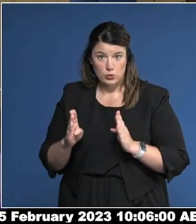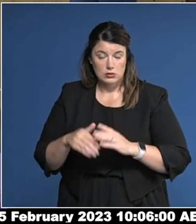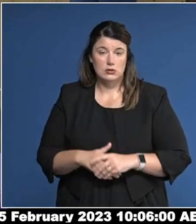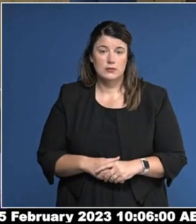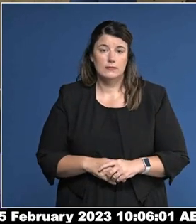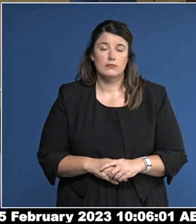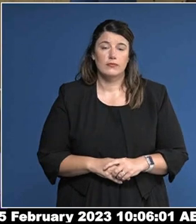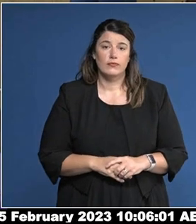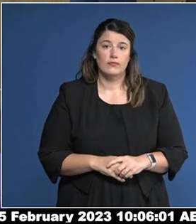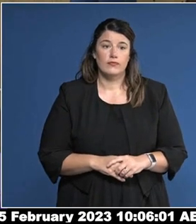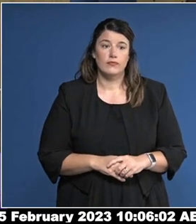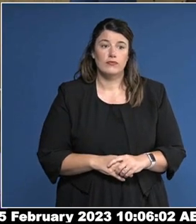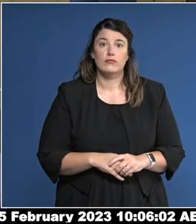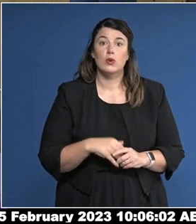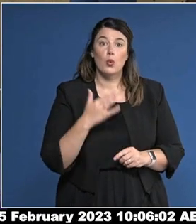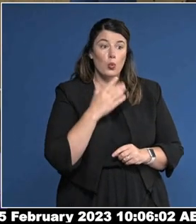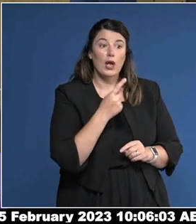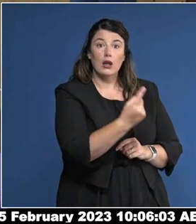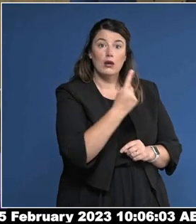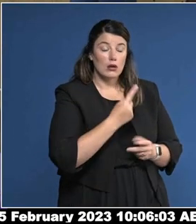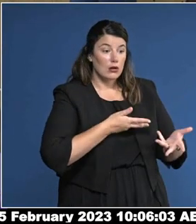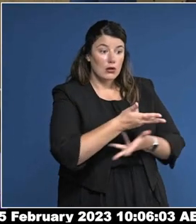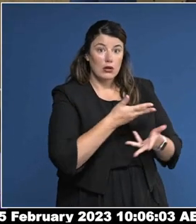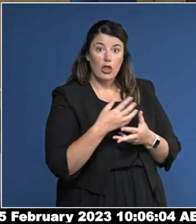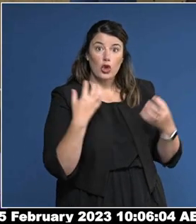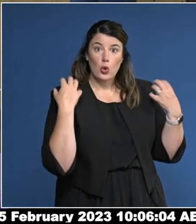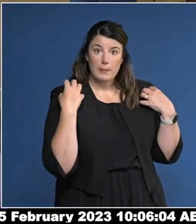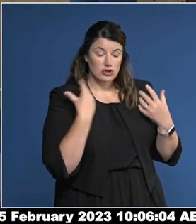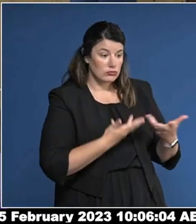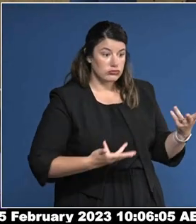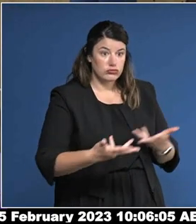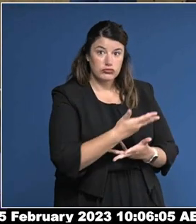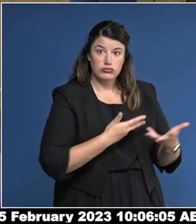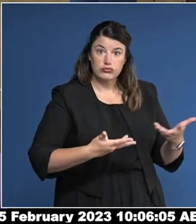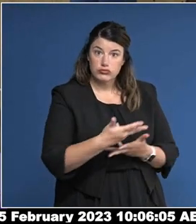defensive and hostile, leading to Ms Cuddihy's grossly inappropriate labelling of